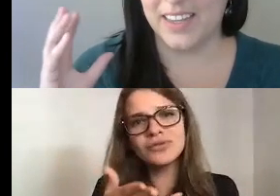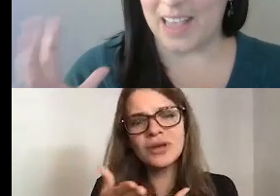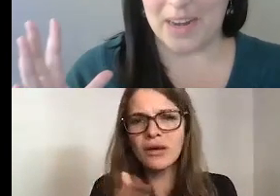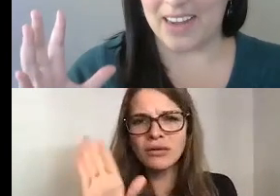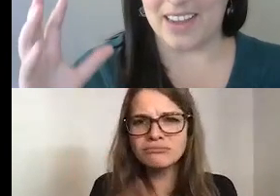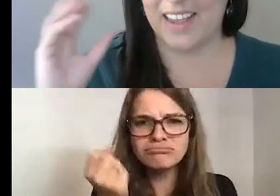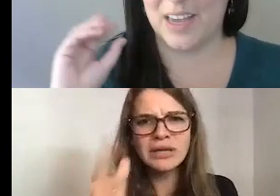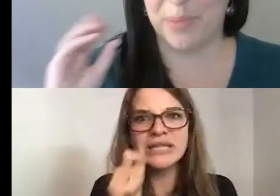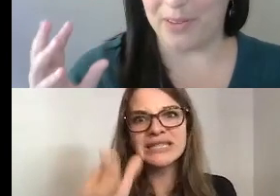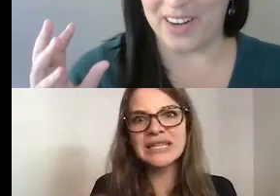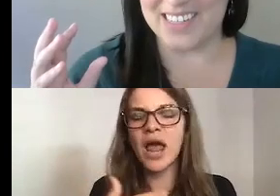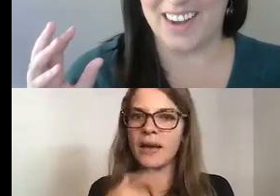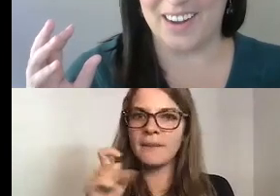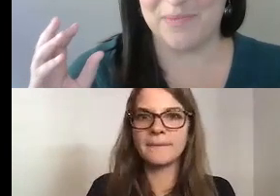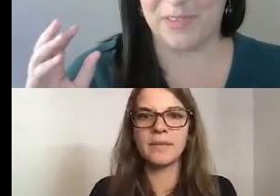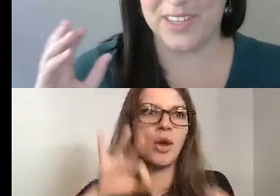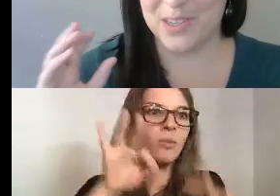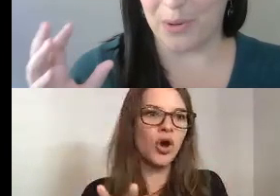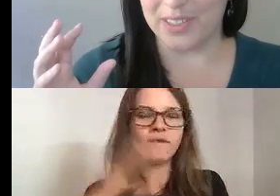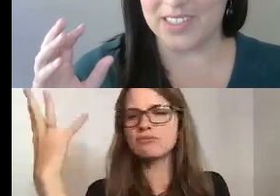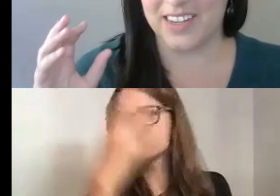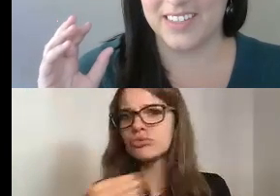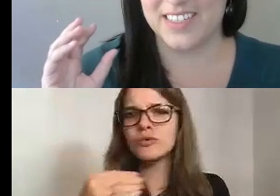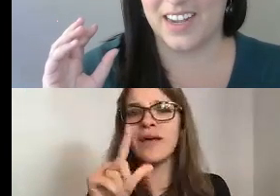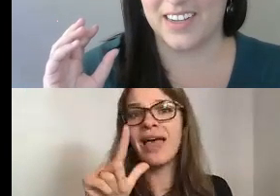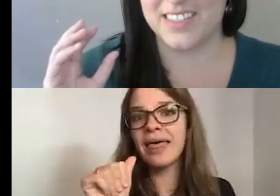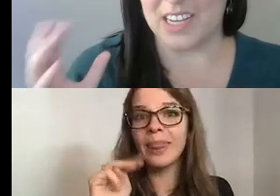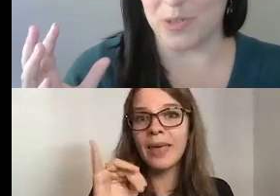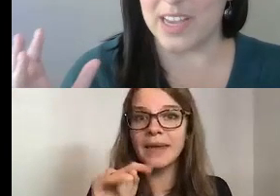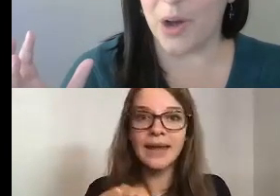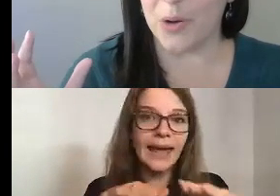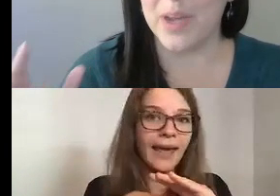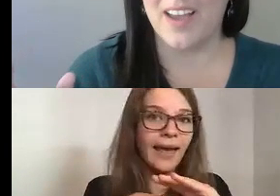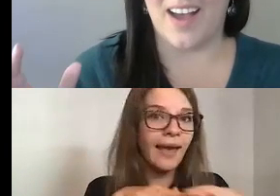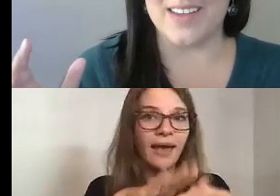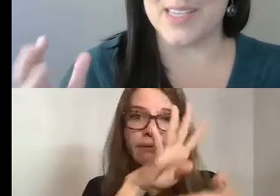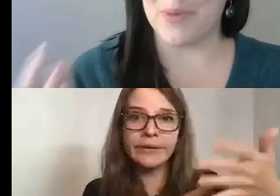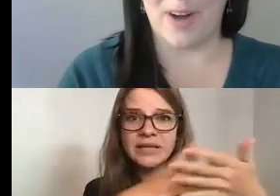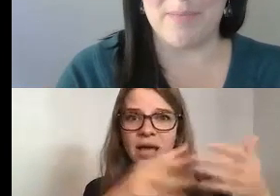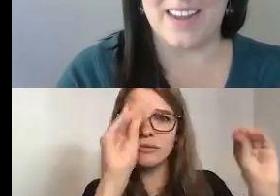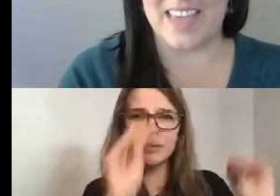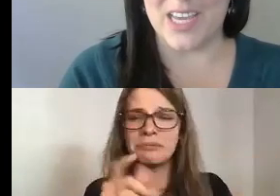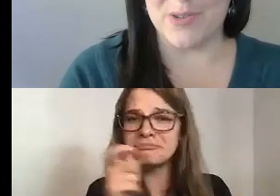laminated and perfect for these supports and schedules at home someone recommended they use